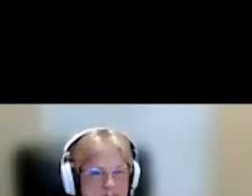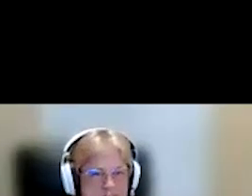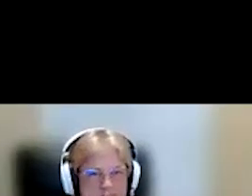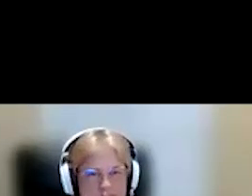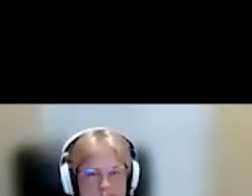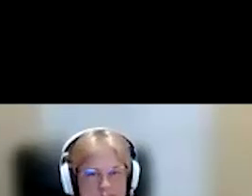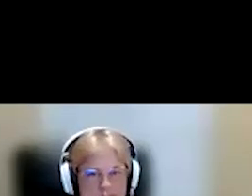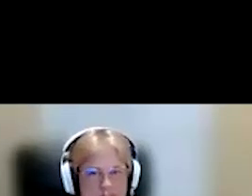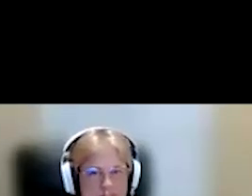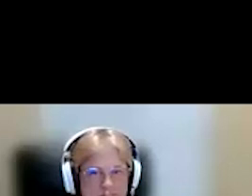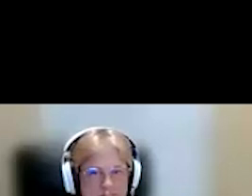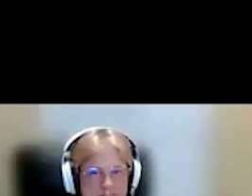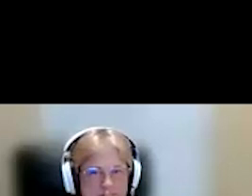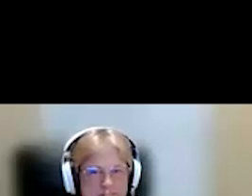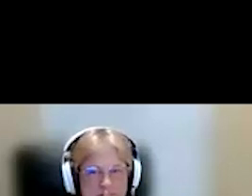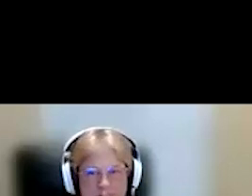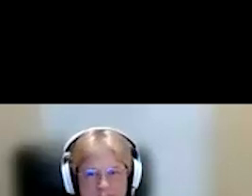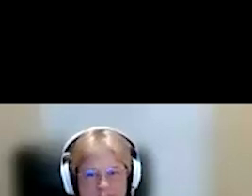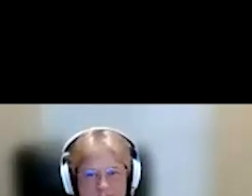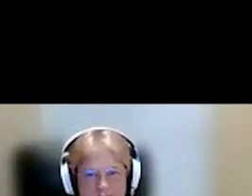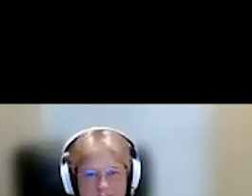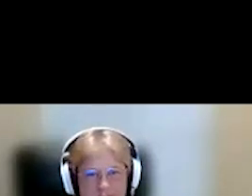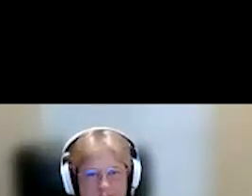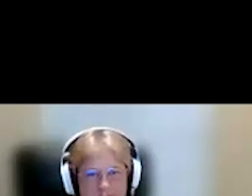All right. Yes.